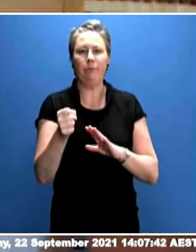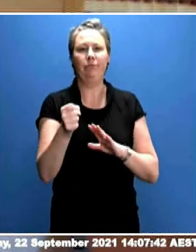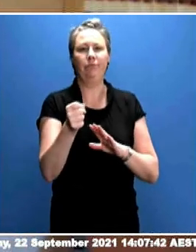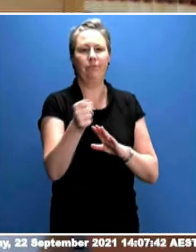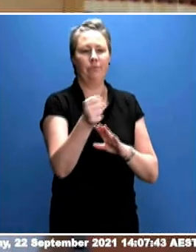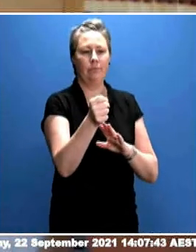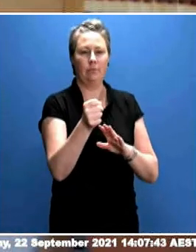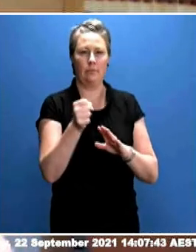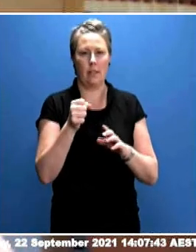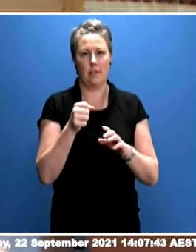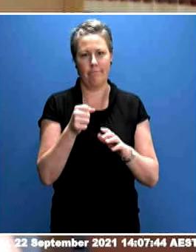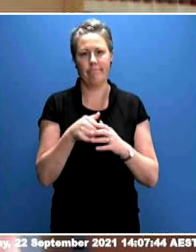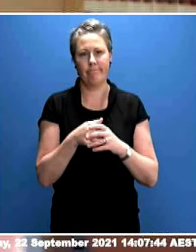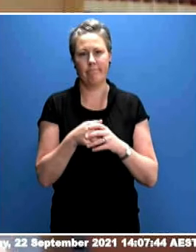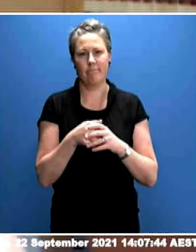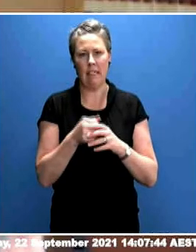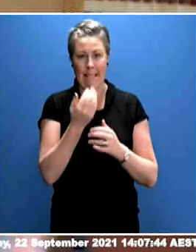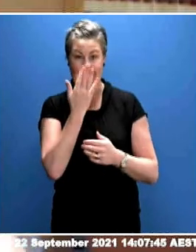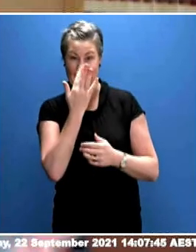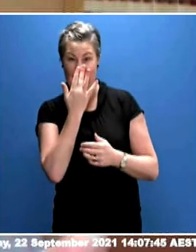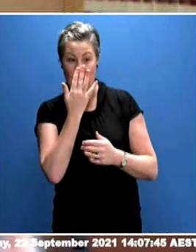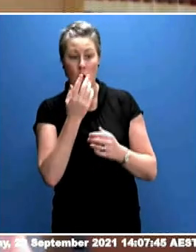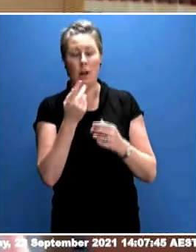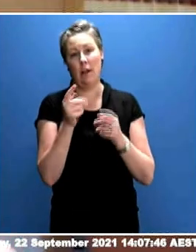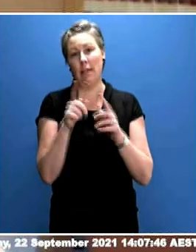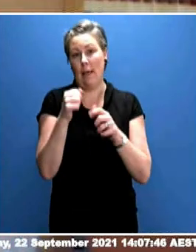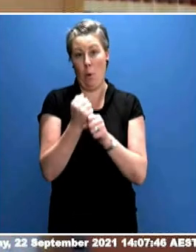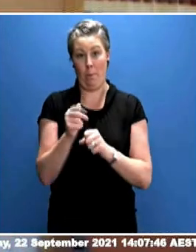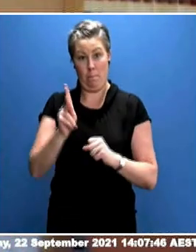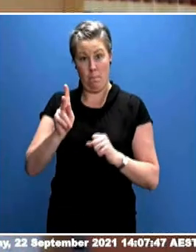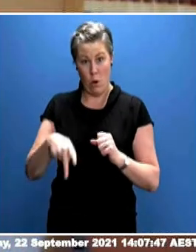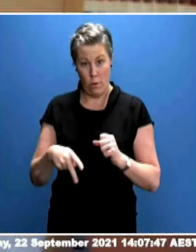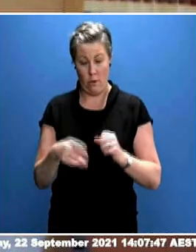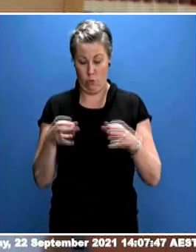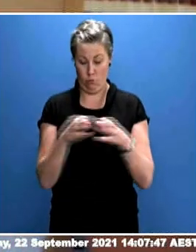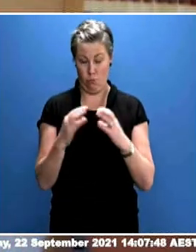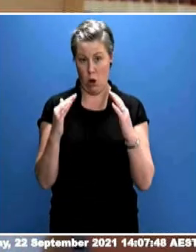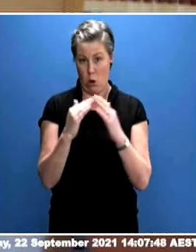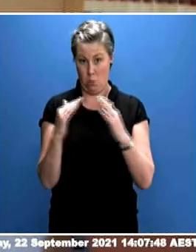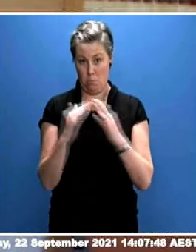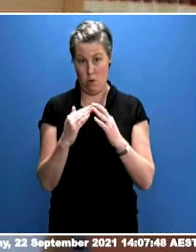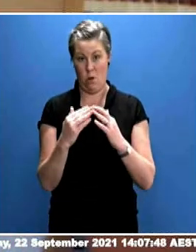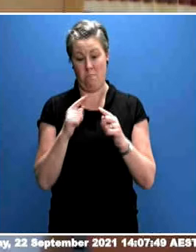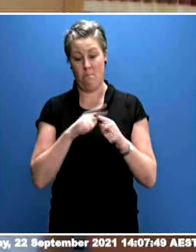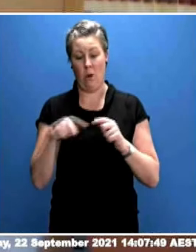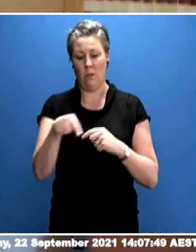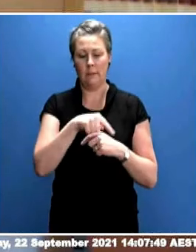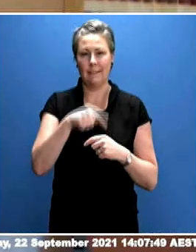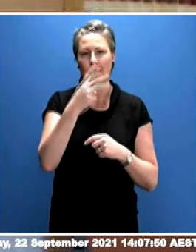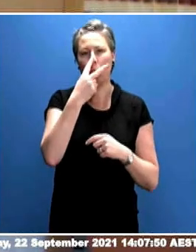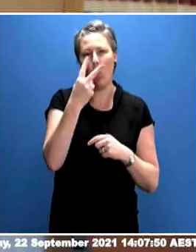mostly in that teenage years, that same 12 to 17 and sometimes, we also have ---